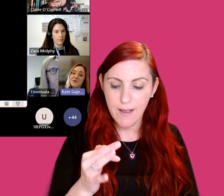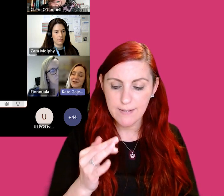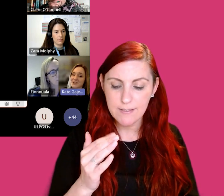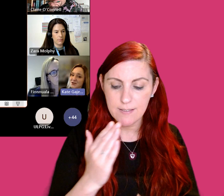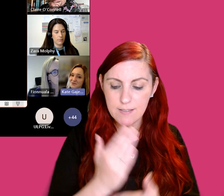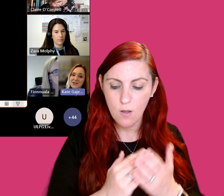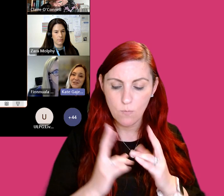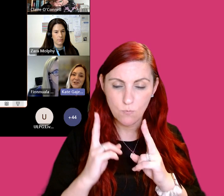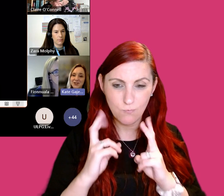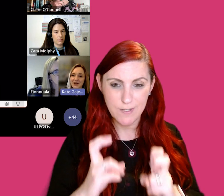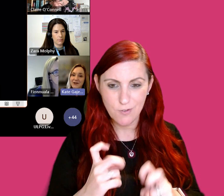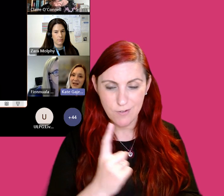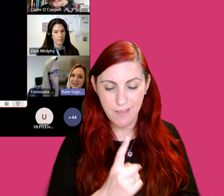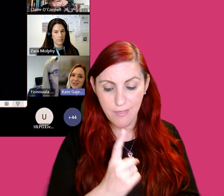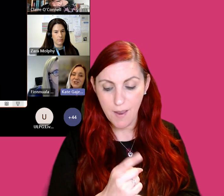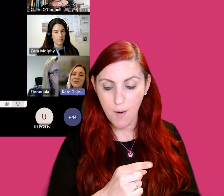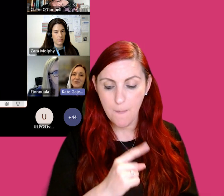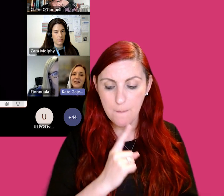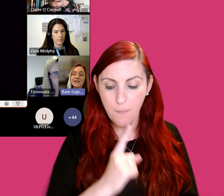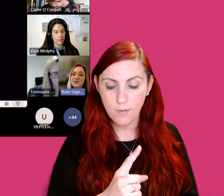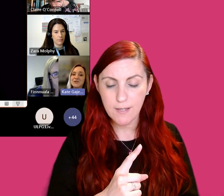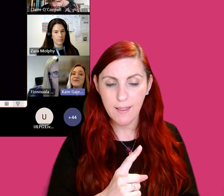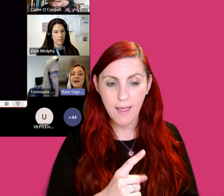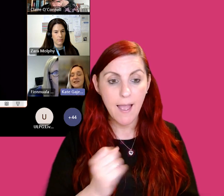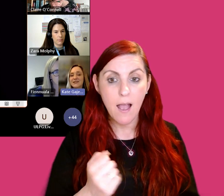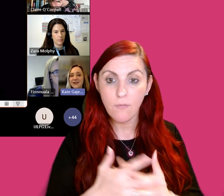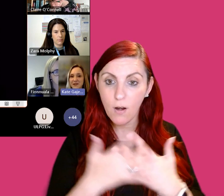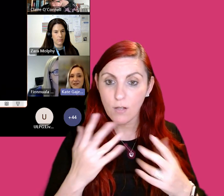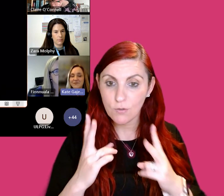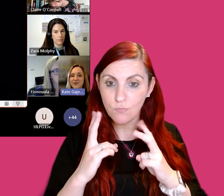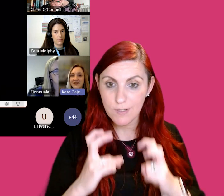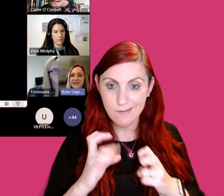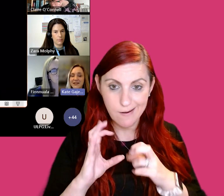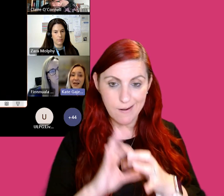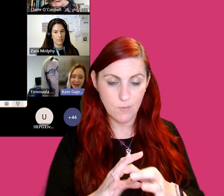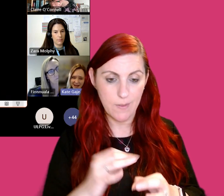of course there's lots of research related to related to the fact that diabetes and pregnancy